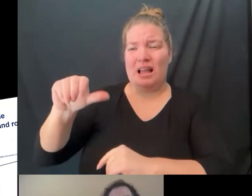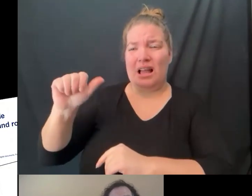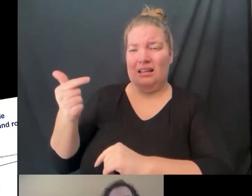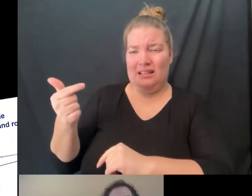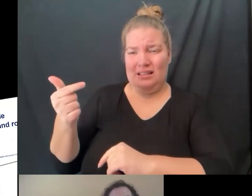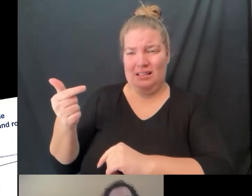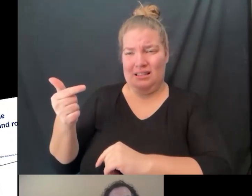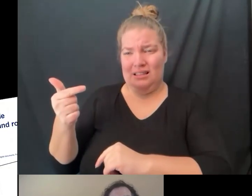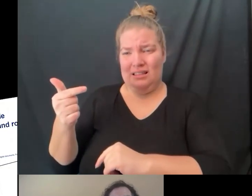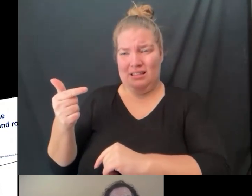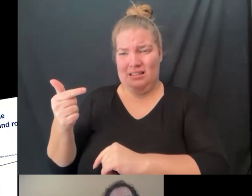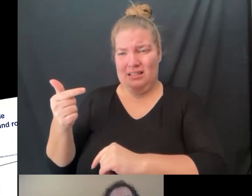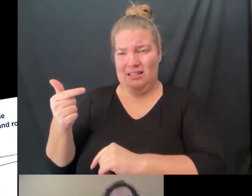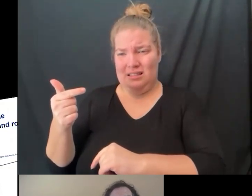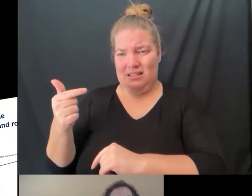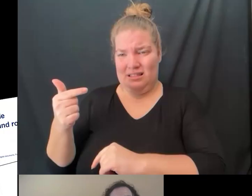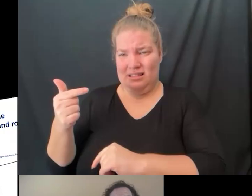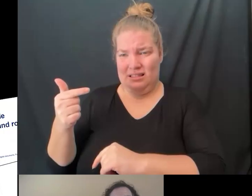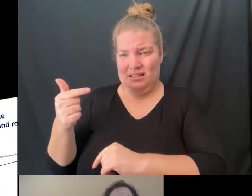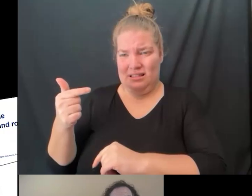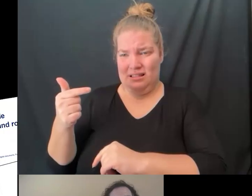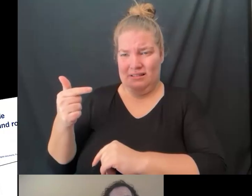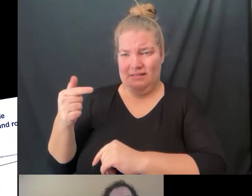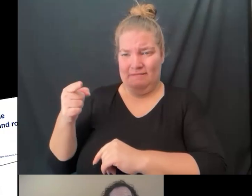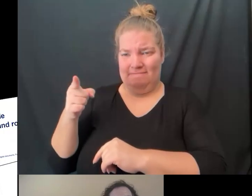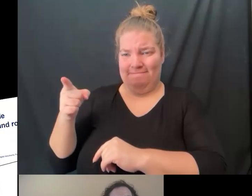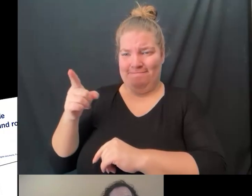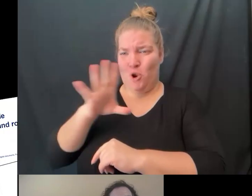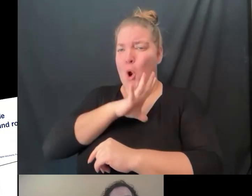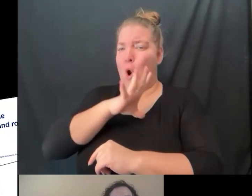And so for example, in WCAG, there are allowances.